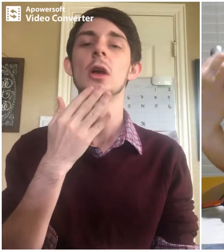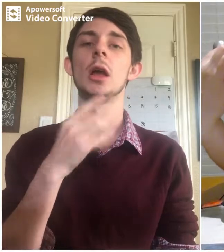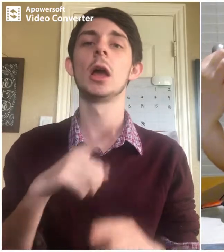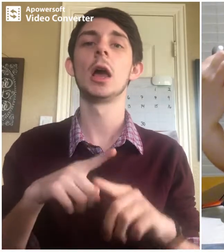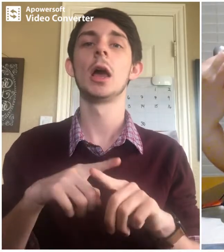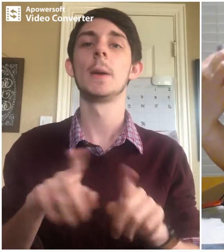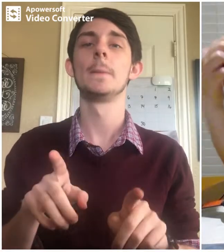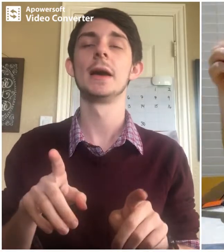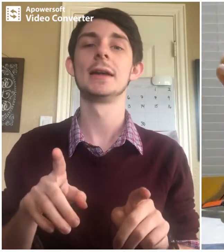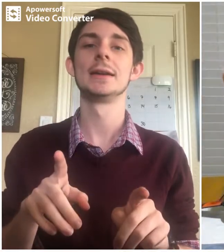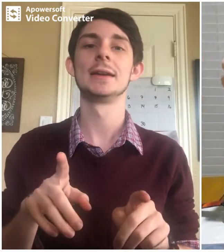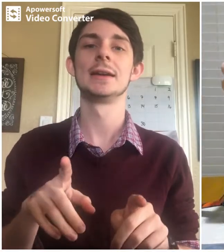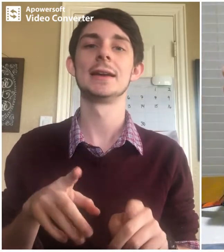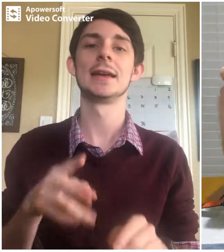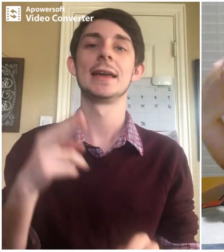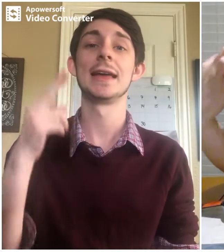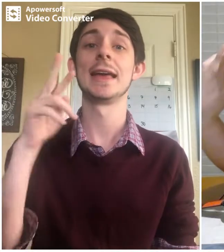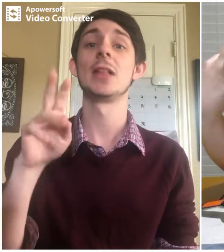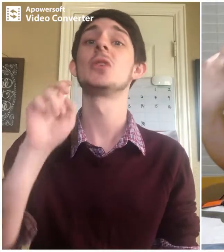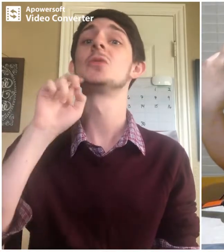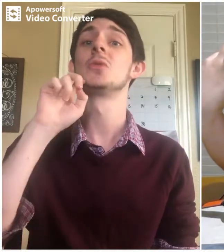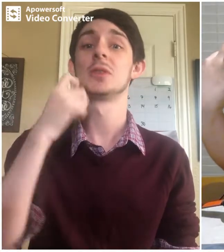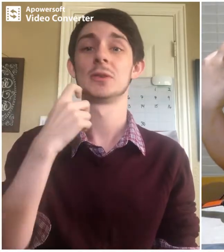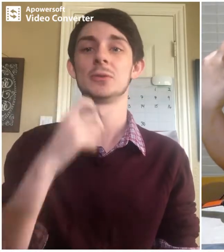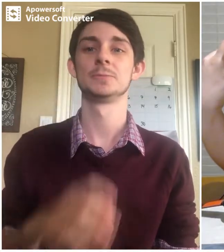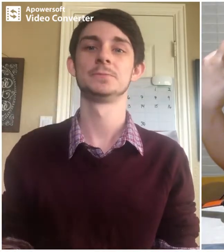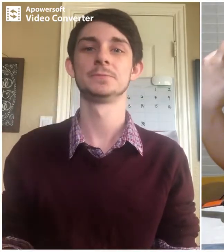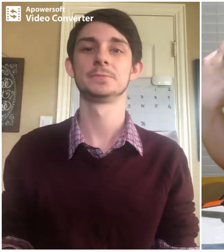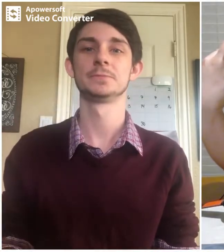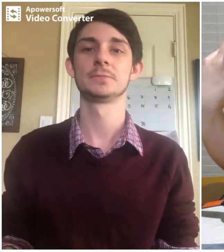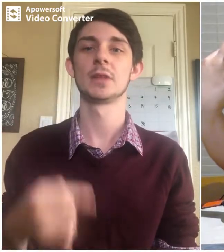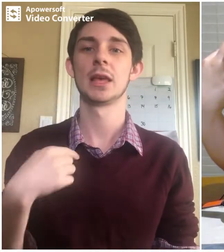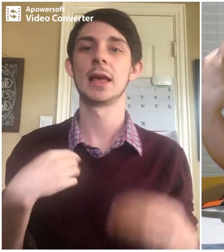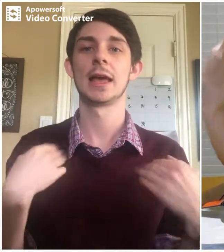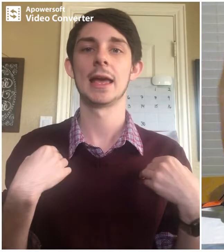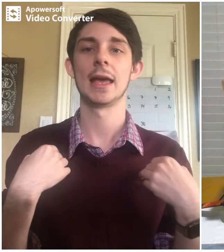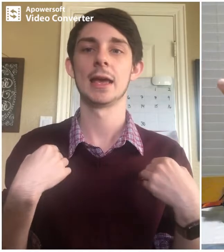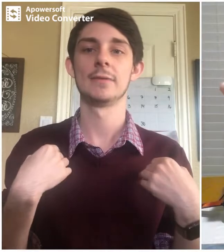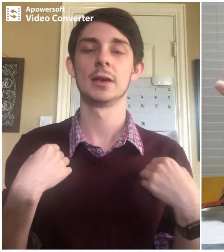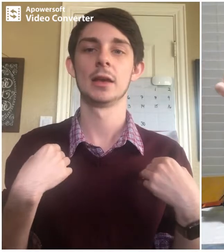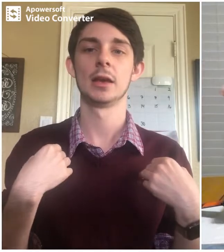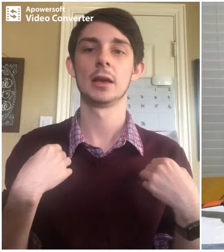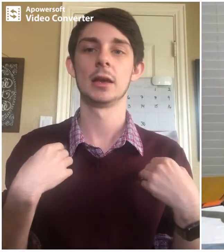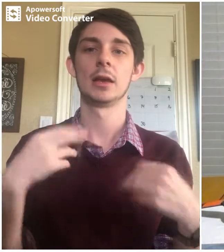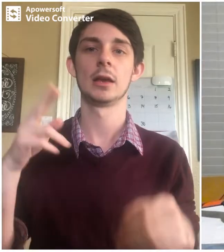I don't have food coloring but I have these Mio sports grape flavoring that